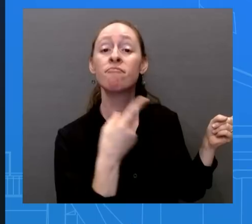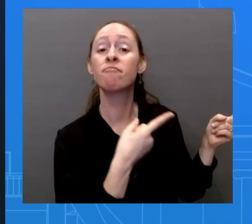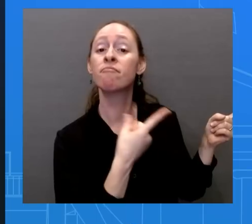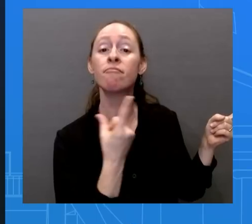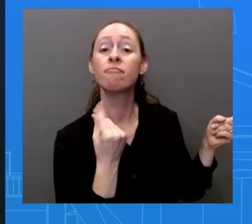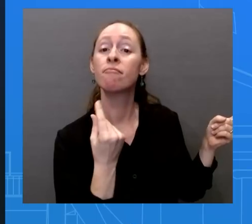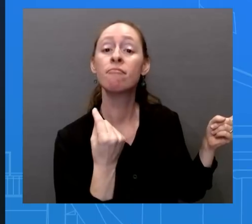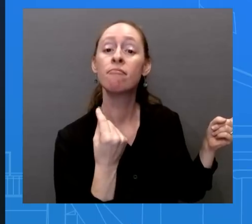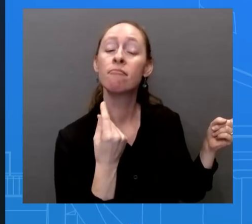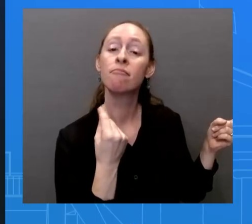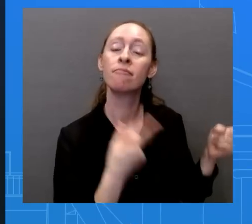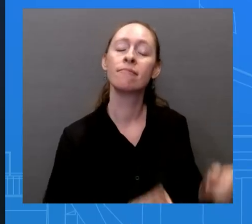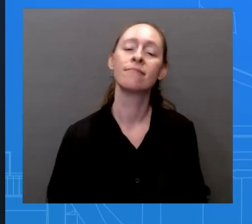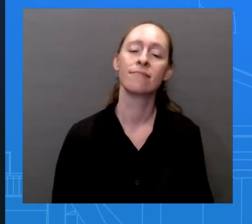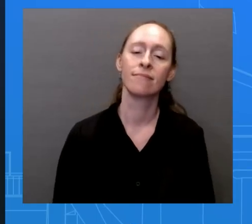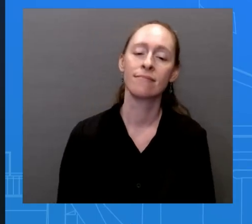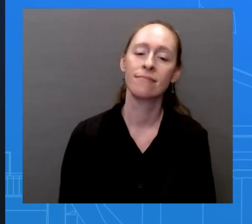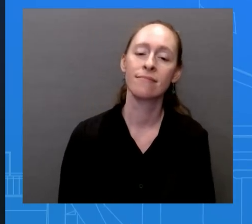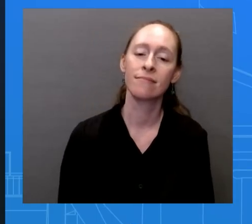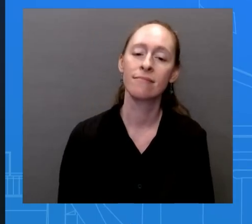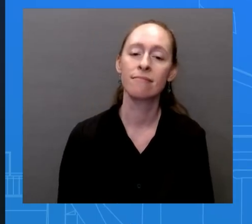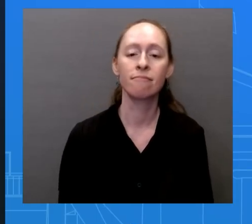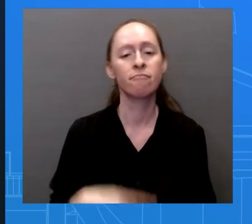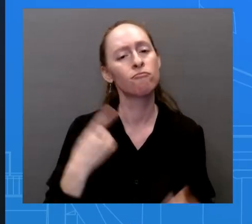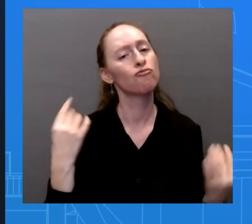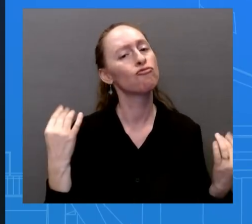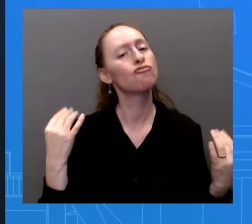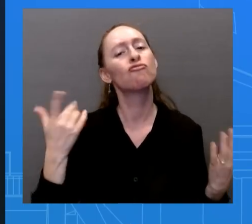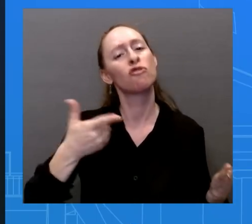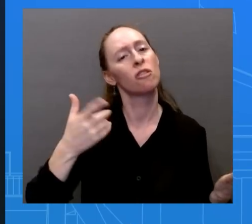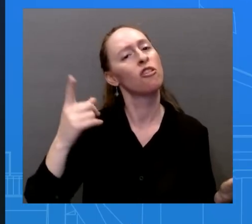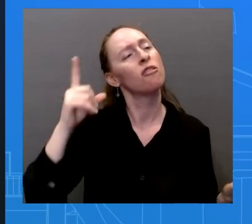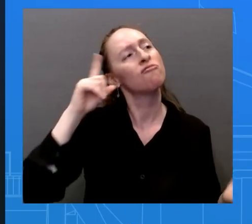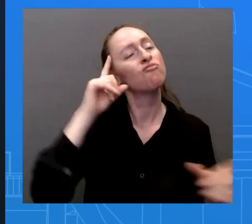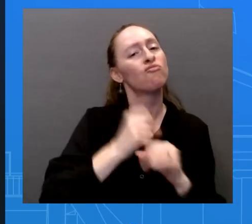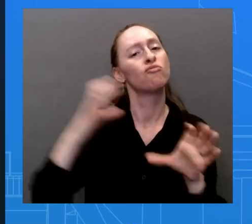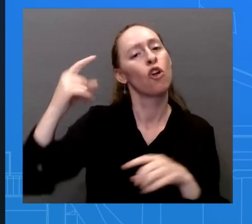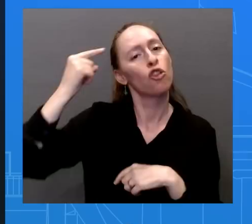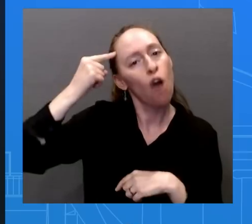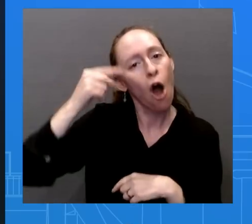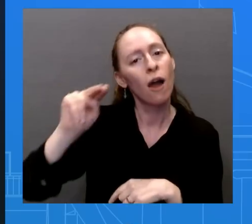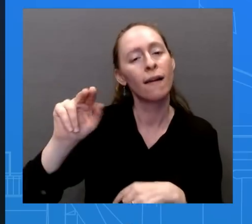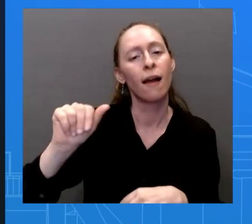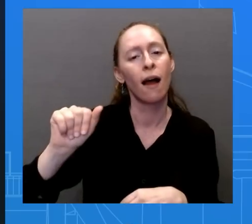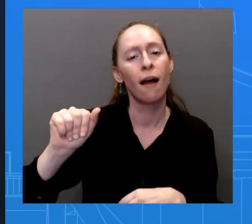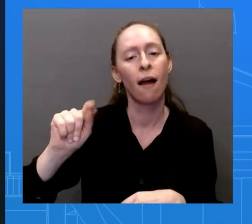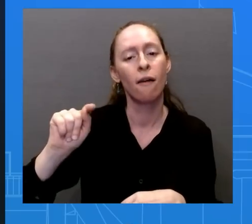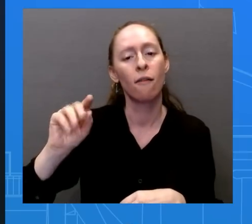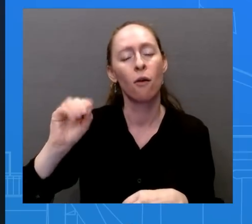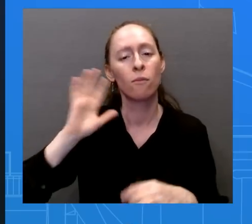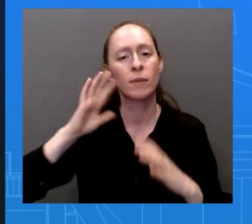that we would have this strong alliance. And what we were able to prove, the President -- because of the President's leadership,